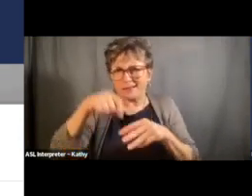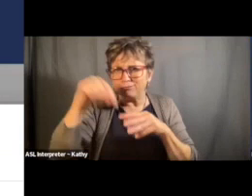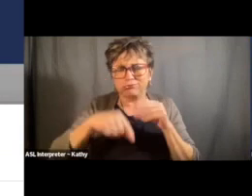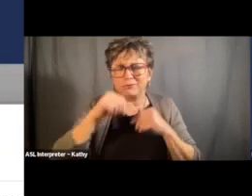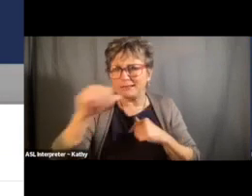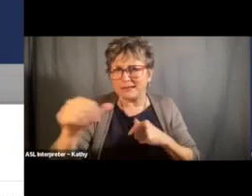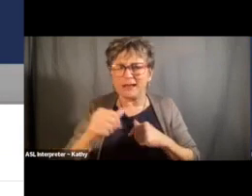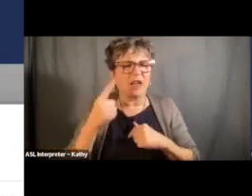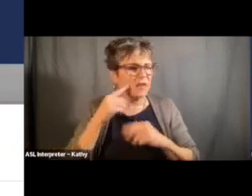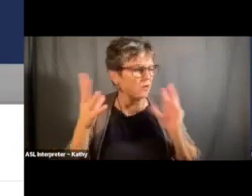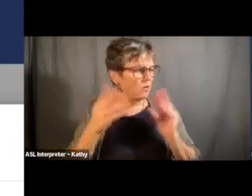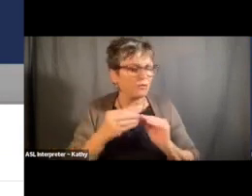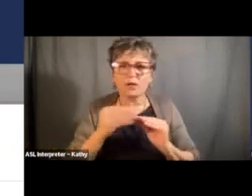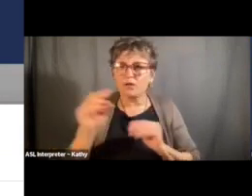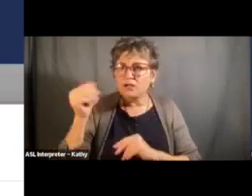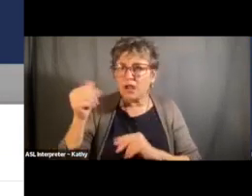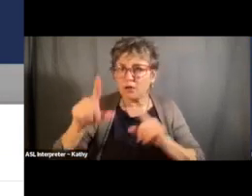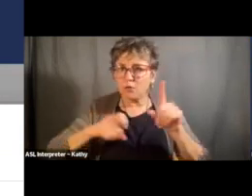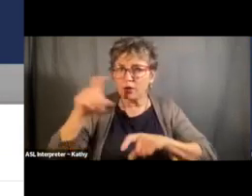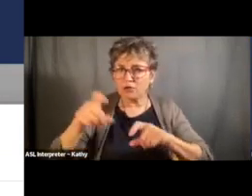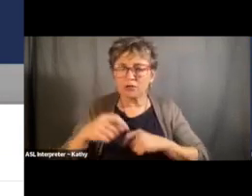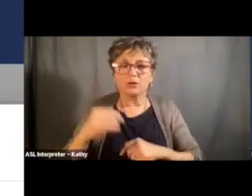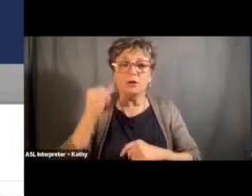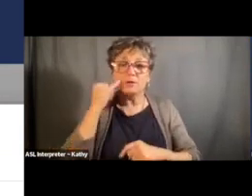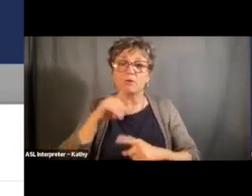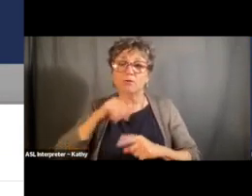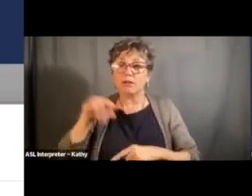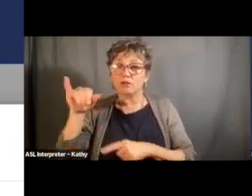say yes, um you then have to indicate what the age